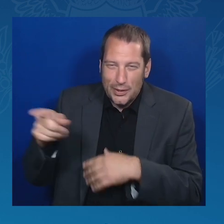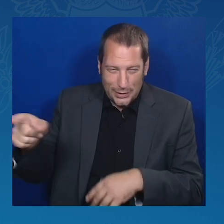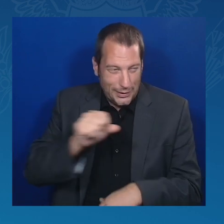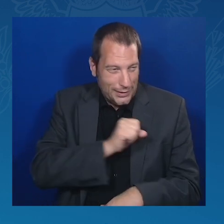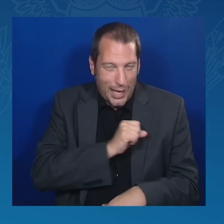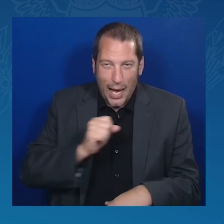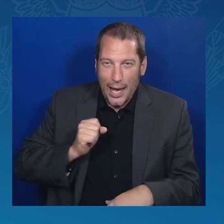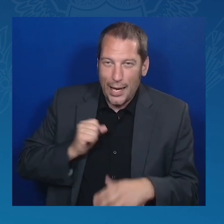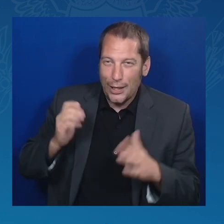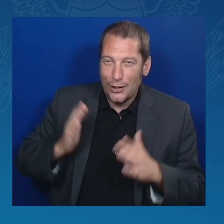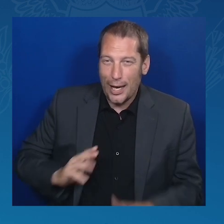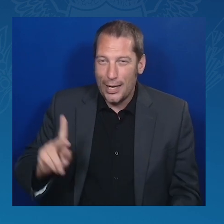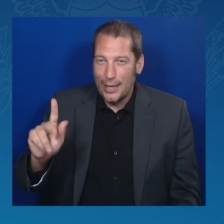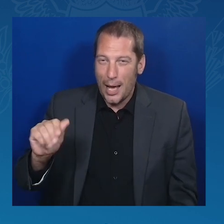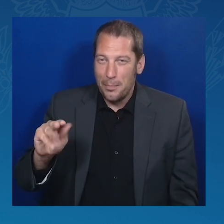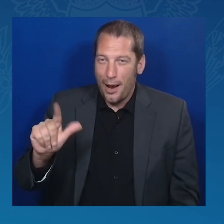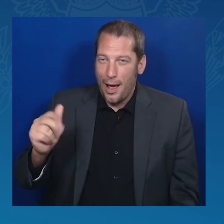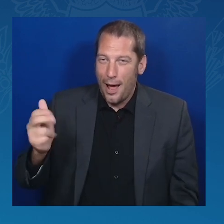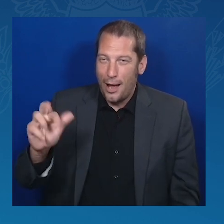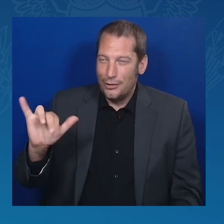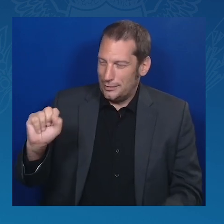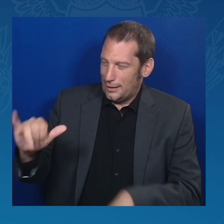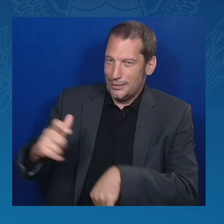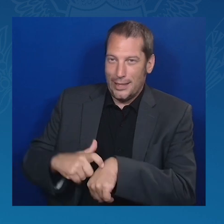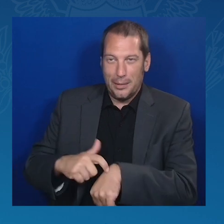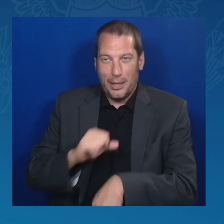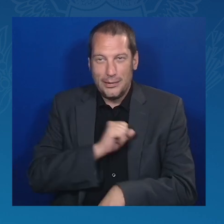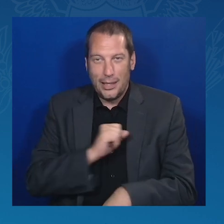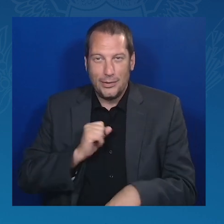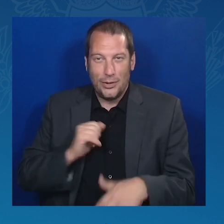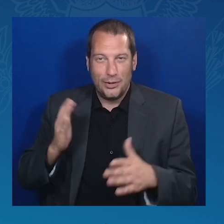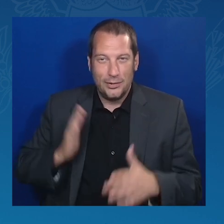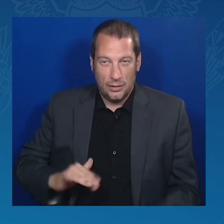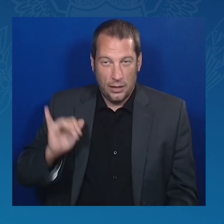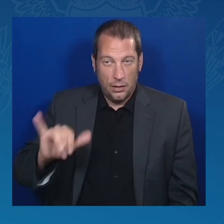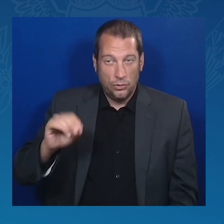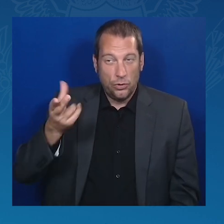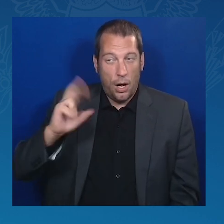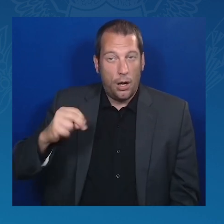thought that we would be -- I was eight or -- no, I'm sorry. I was pregnant with Luna, who's now eight,